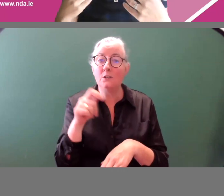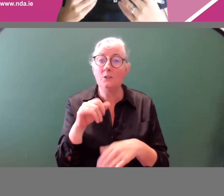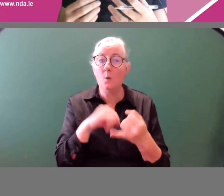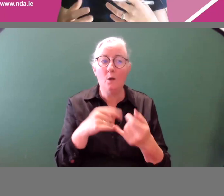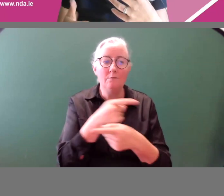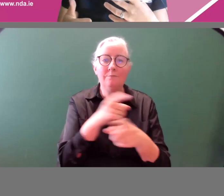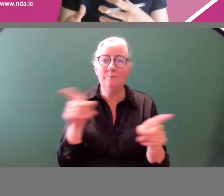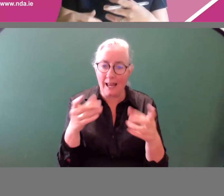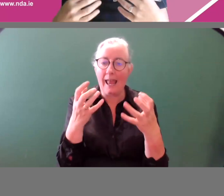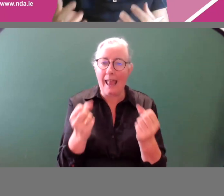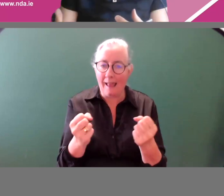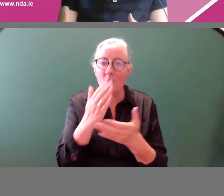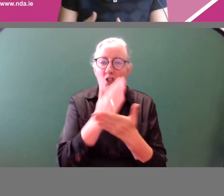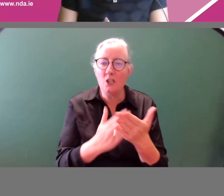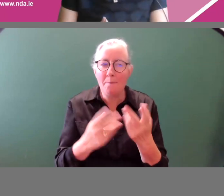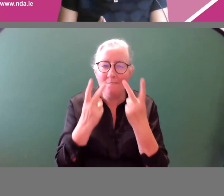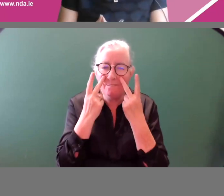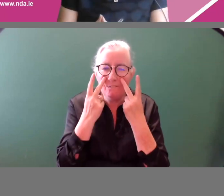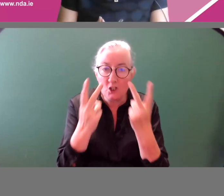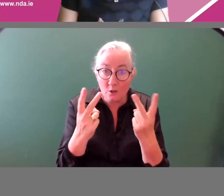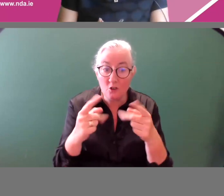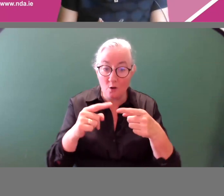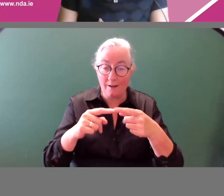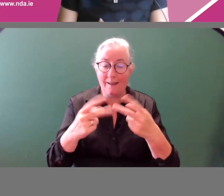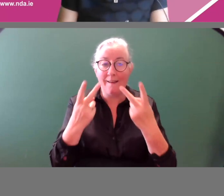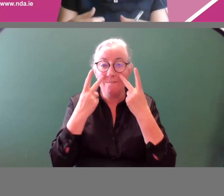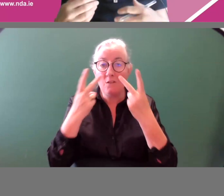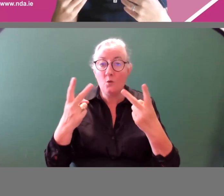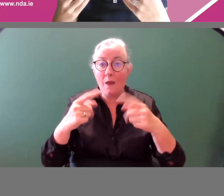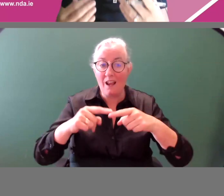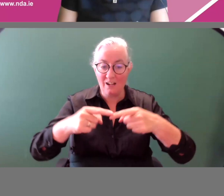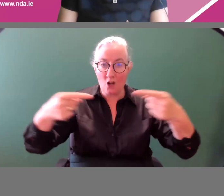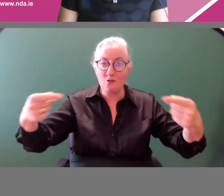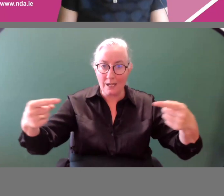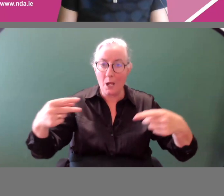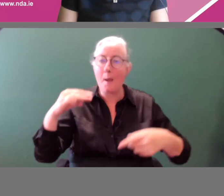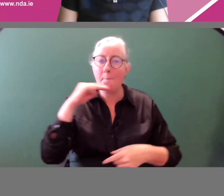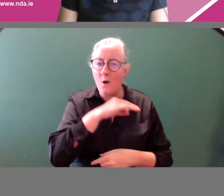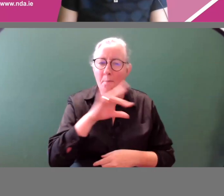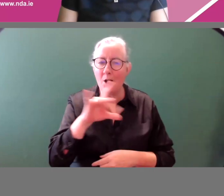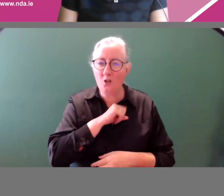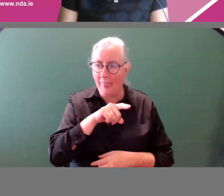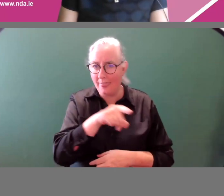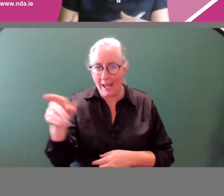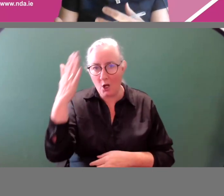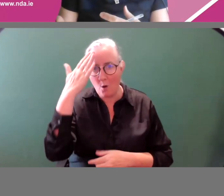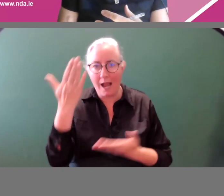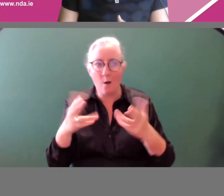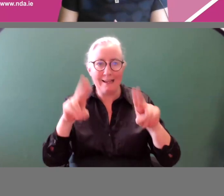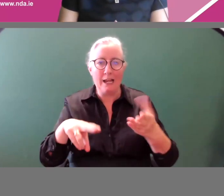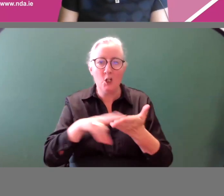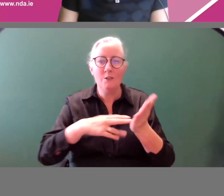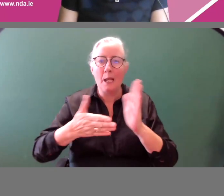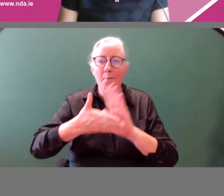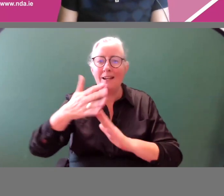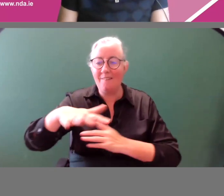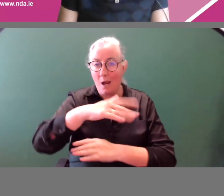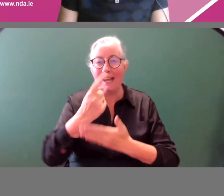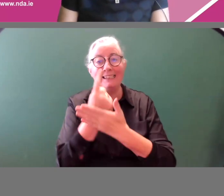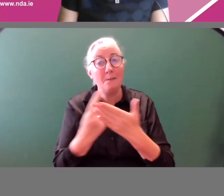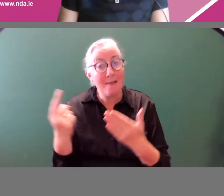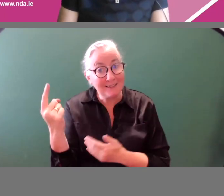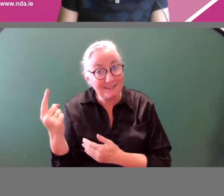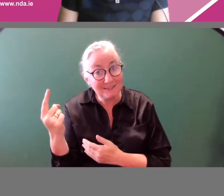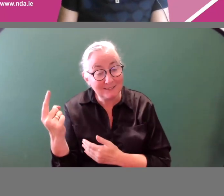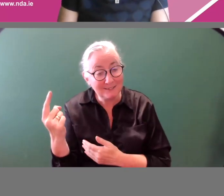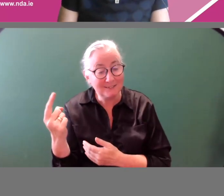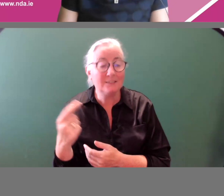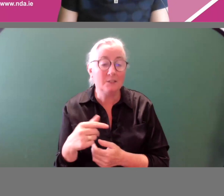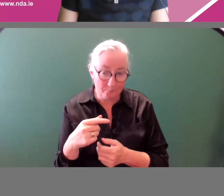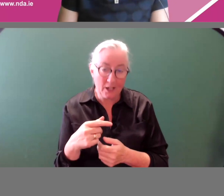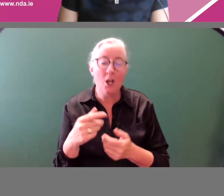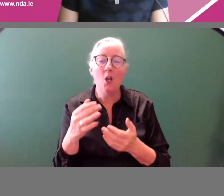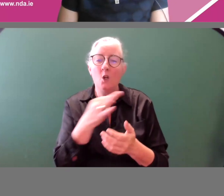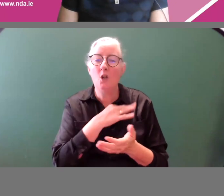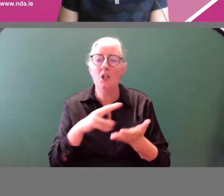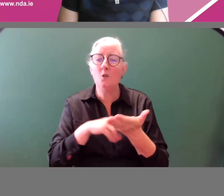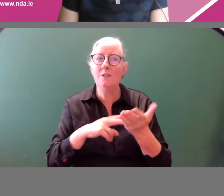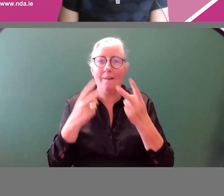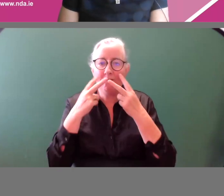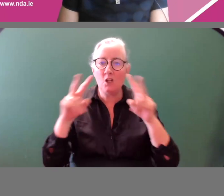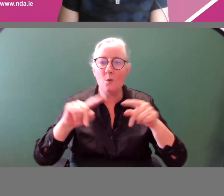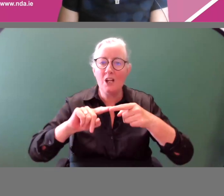have some vision. I would also point out good use of visual contrast of this, so on the left of the